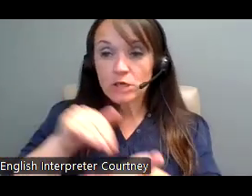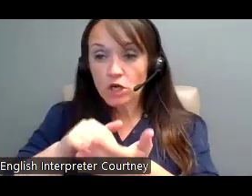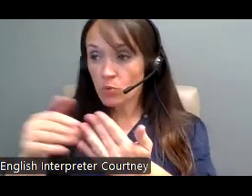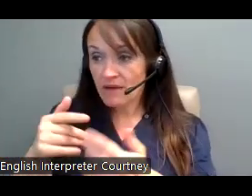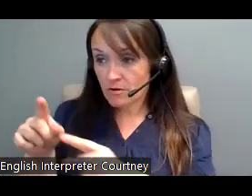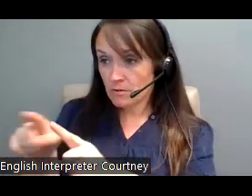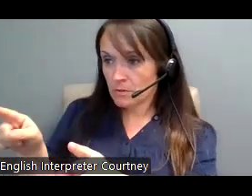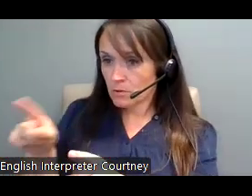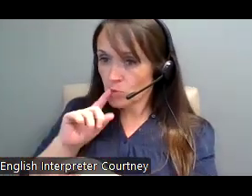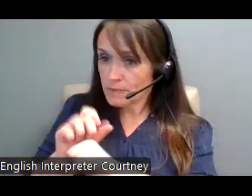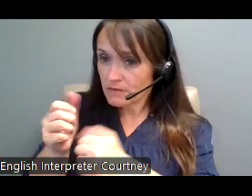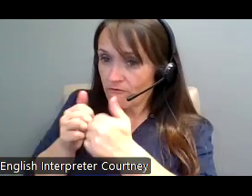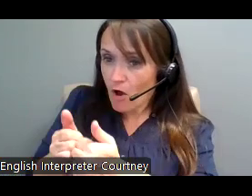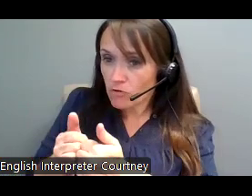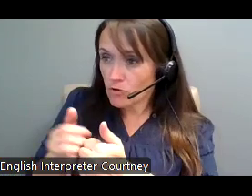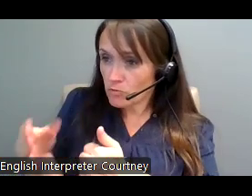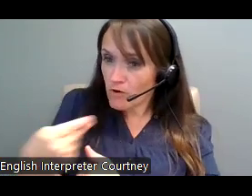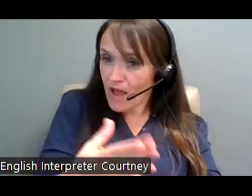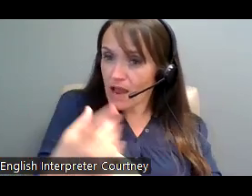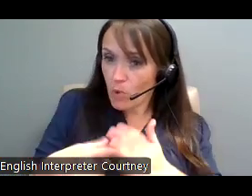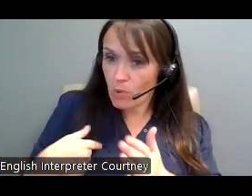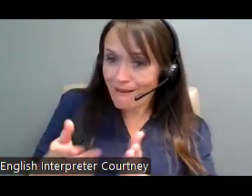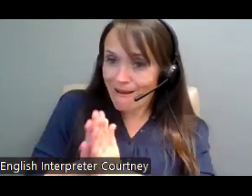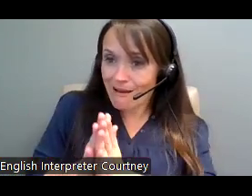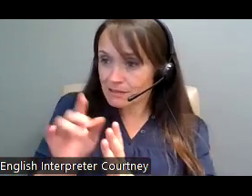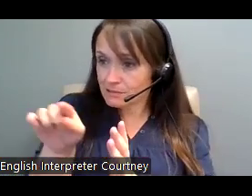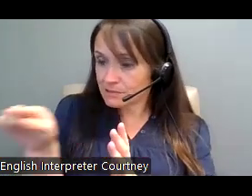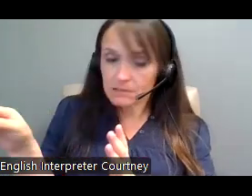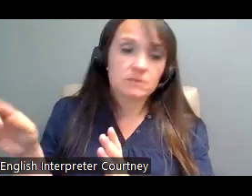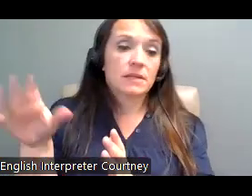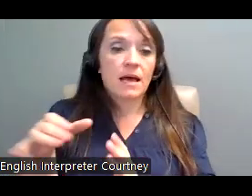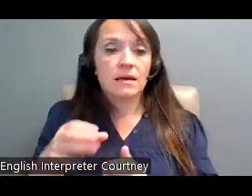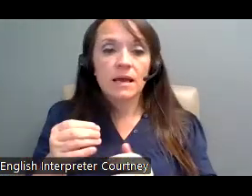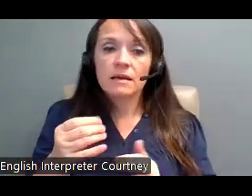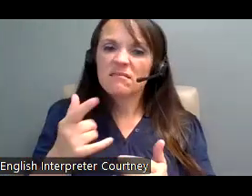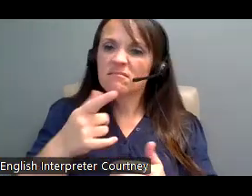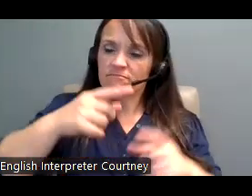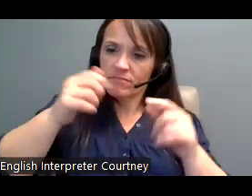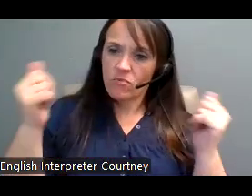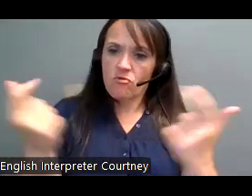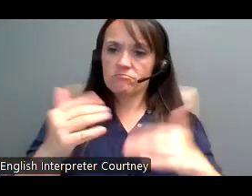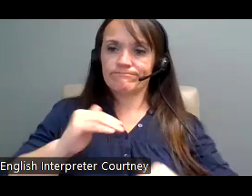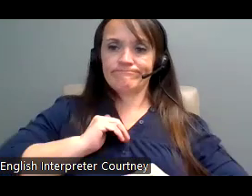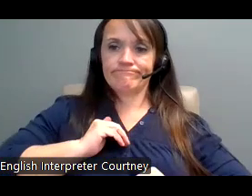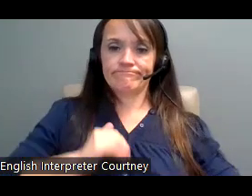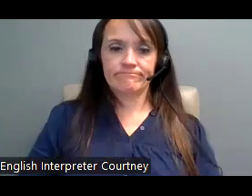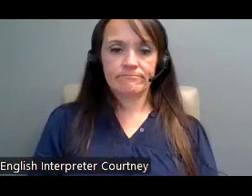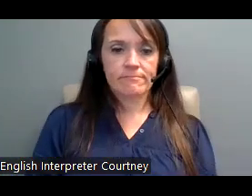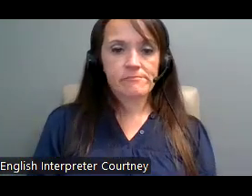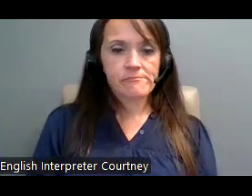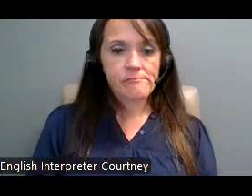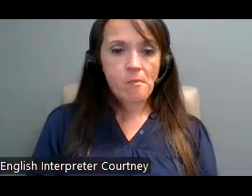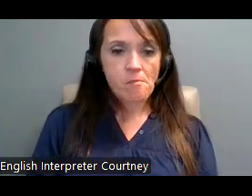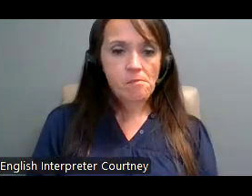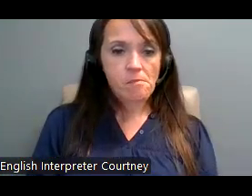of the chosen providers and the services that they are currently receiving. Next slide.